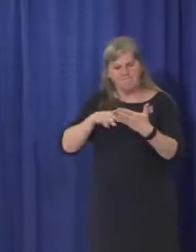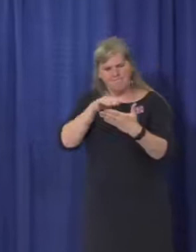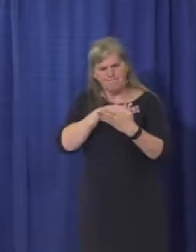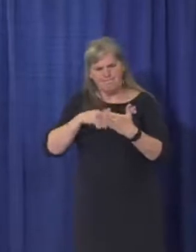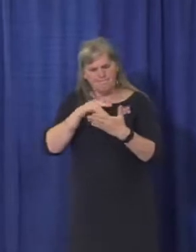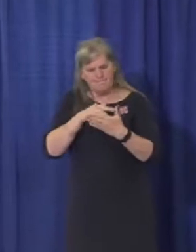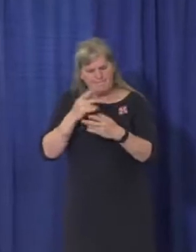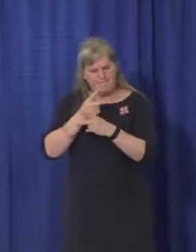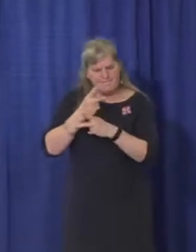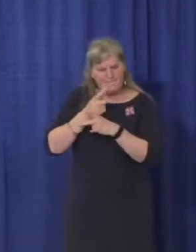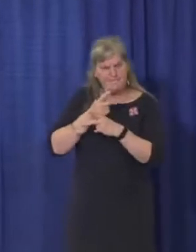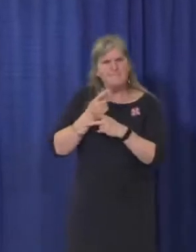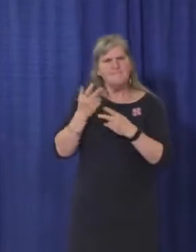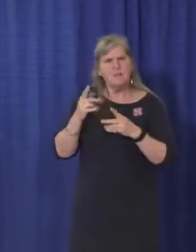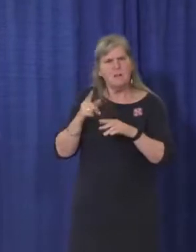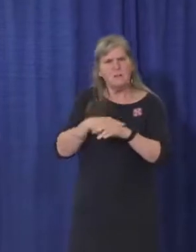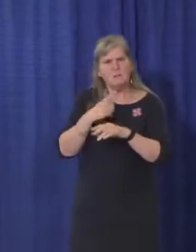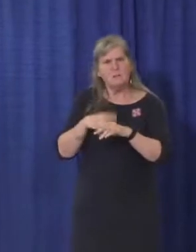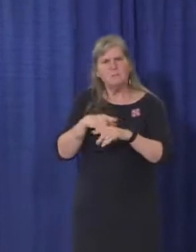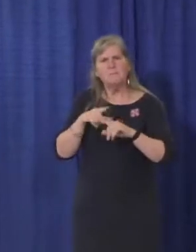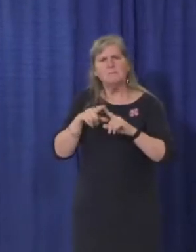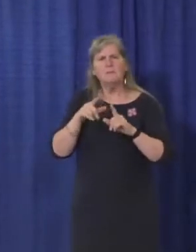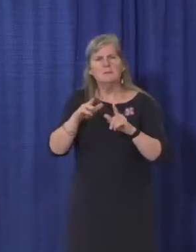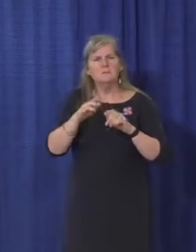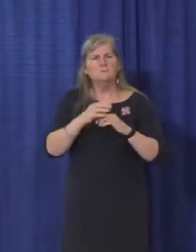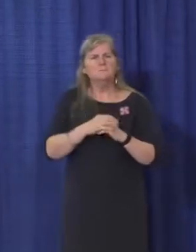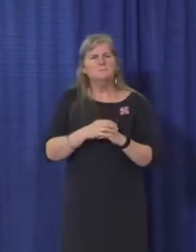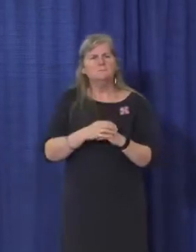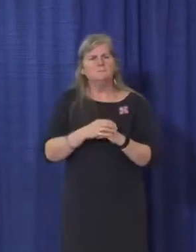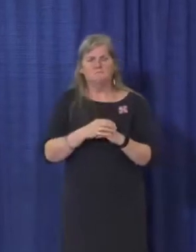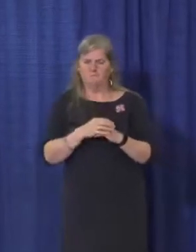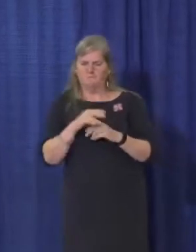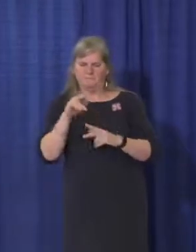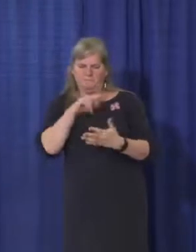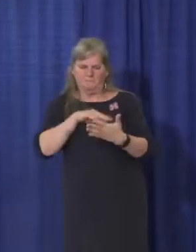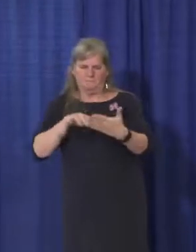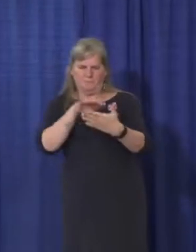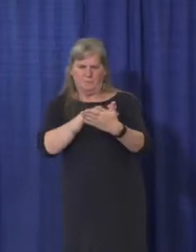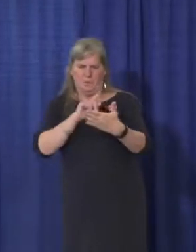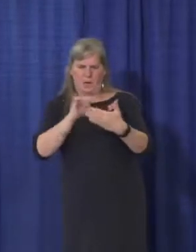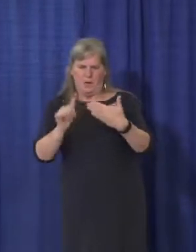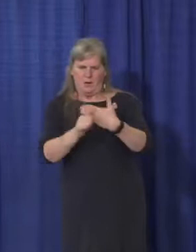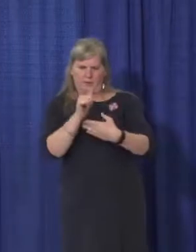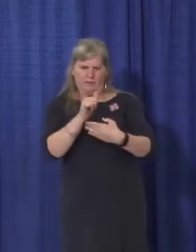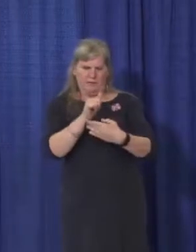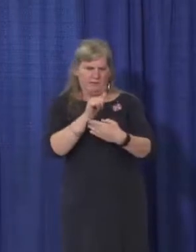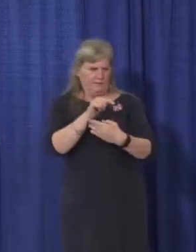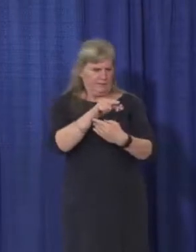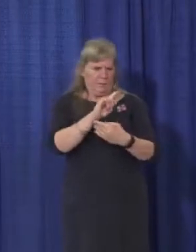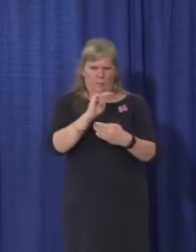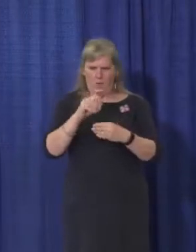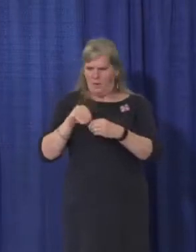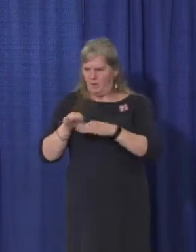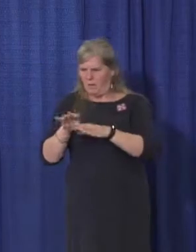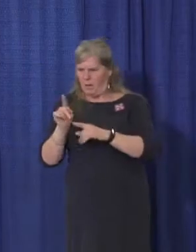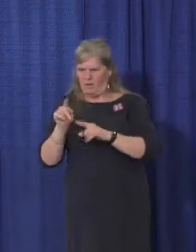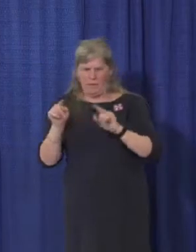lot. And it's where we seem the risk and where we seeing spread and